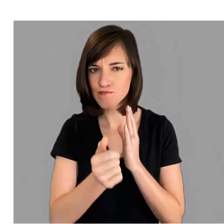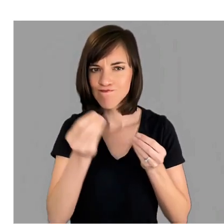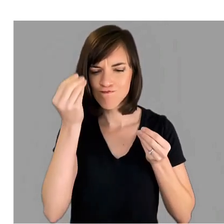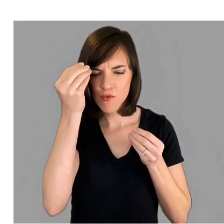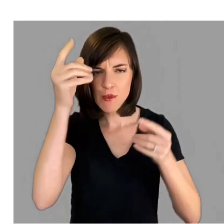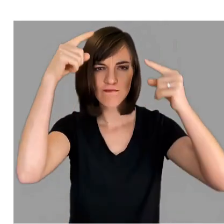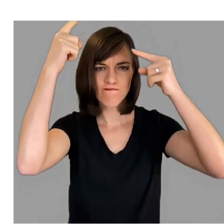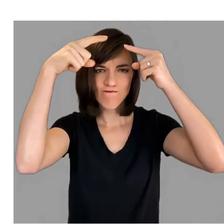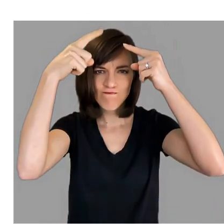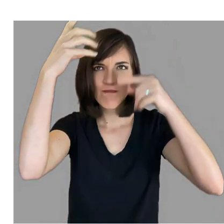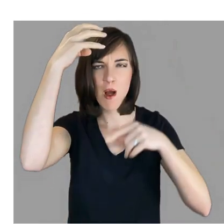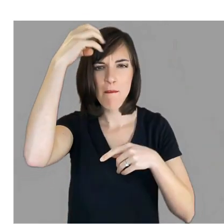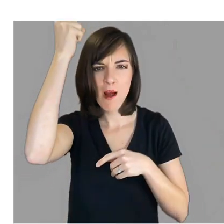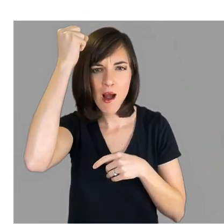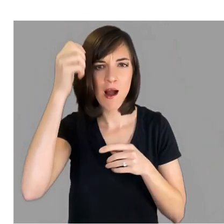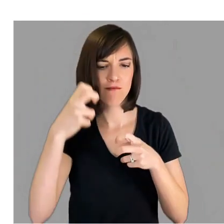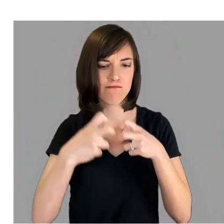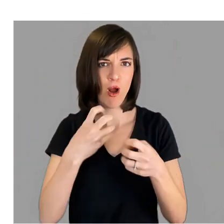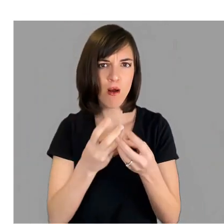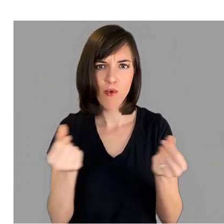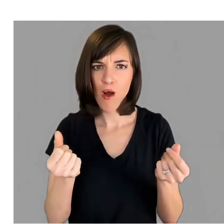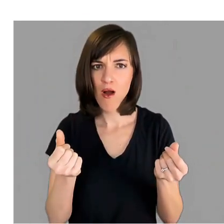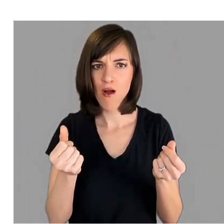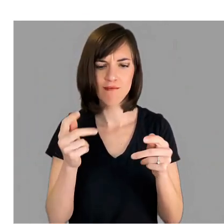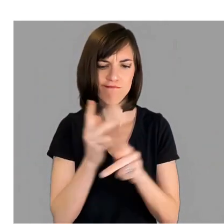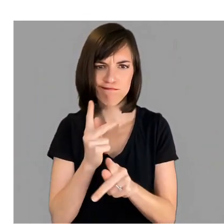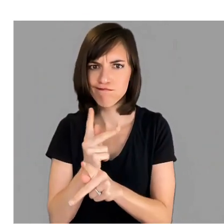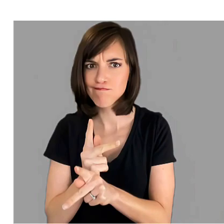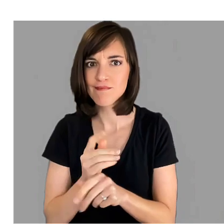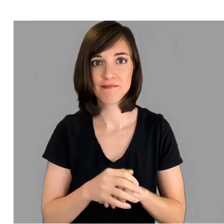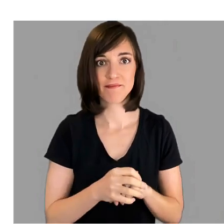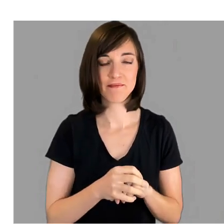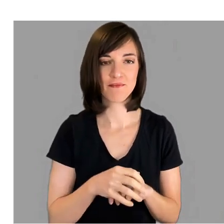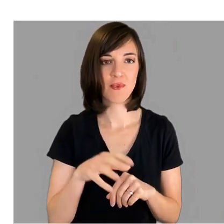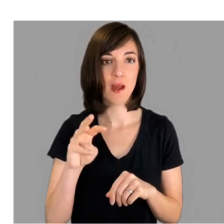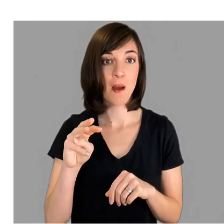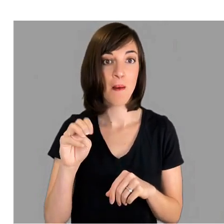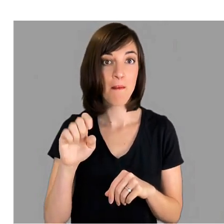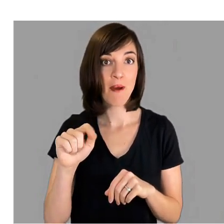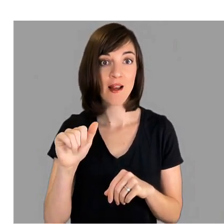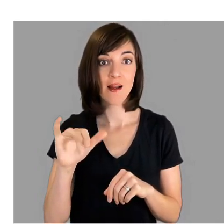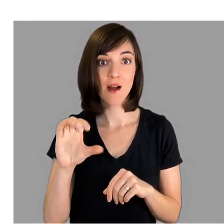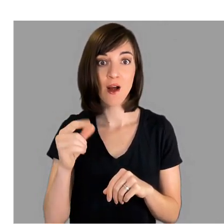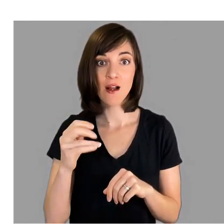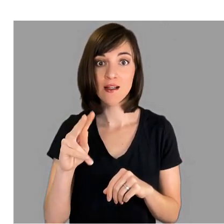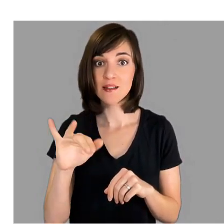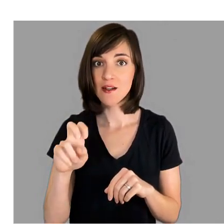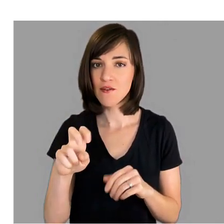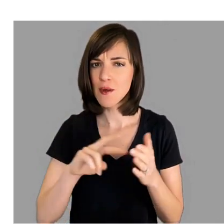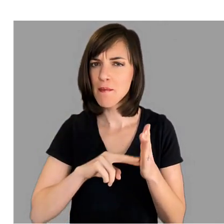and problem-solving. Metacognitive skills refers to the ability to reflect on and monitor our own